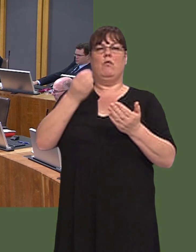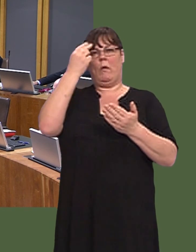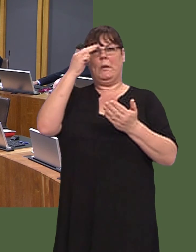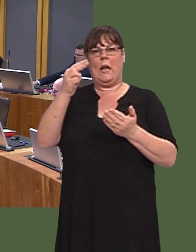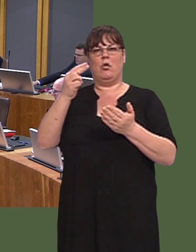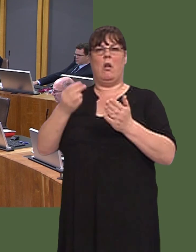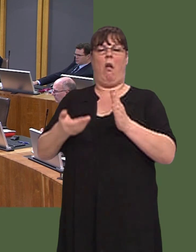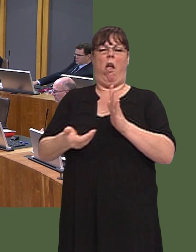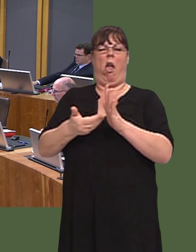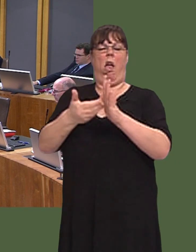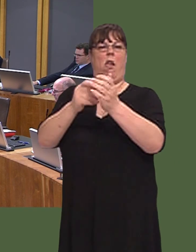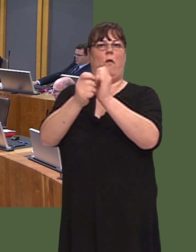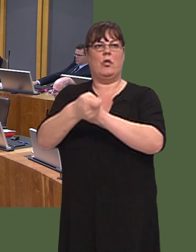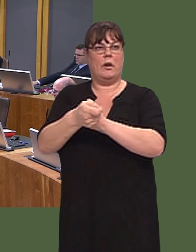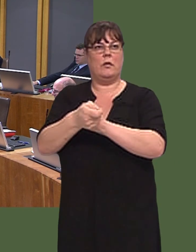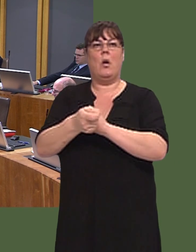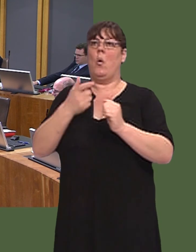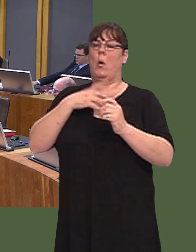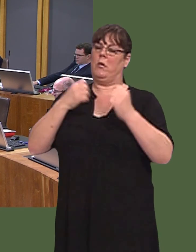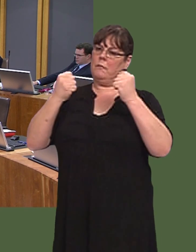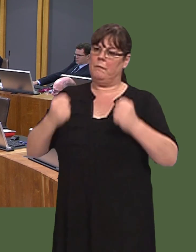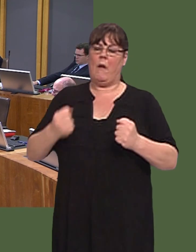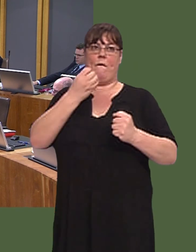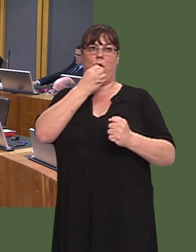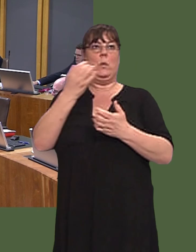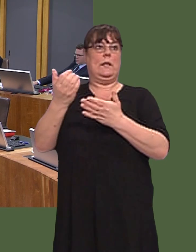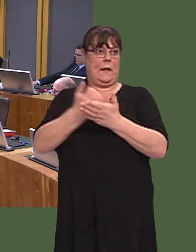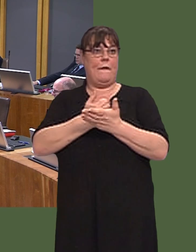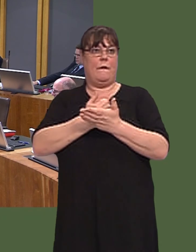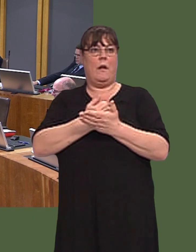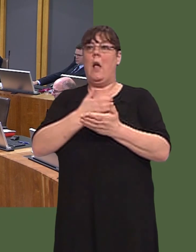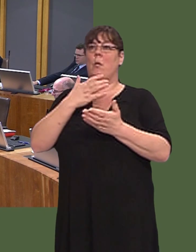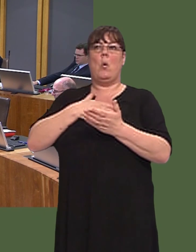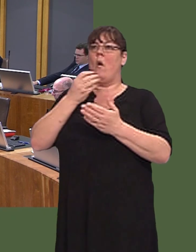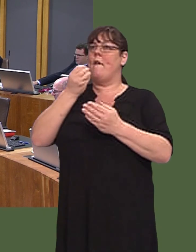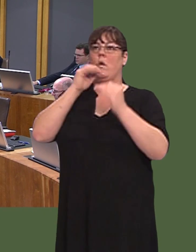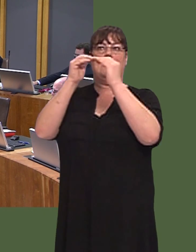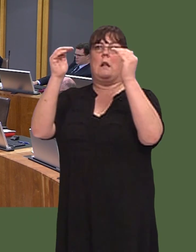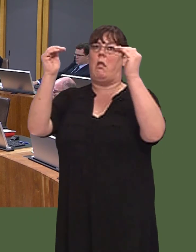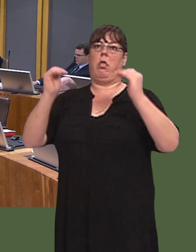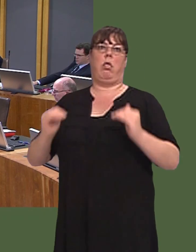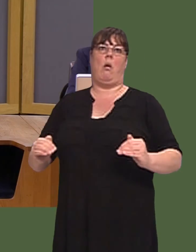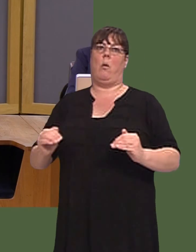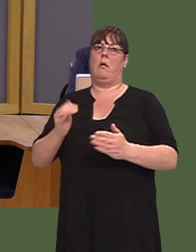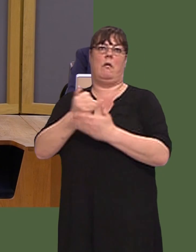We will make sure, in terms of our devolved competence, that food standards are not lowered here in Wales.